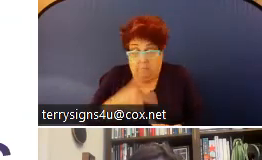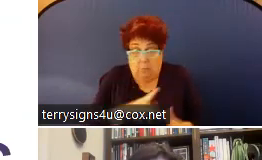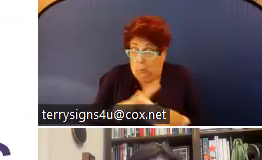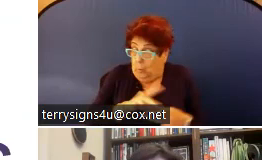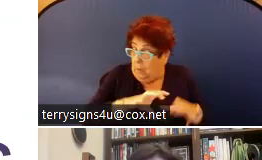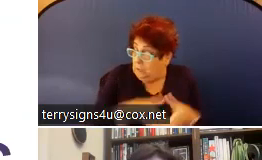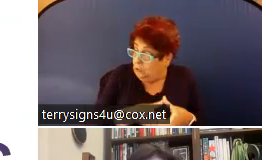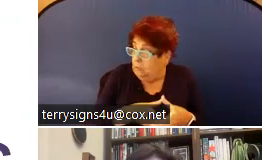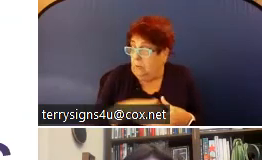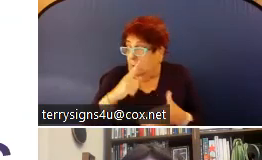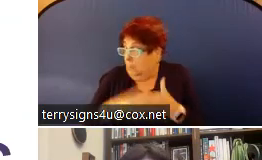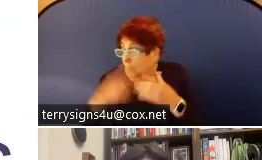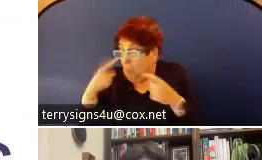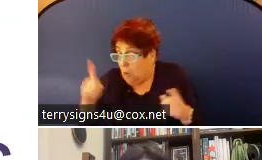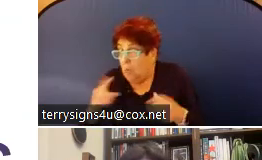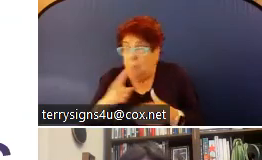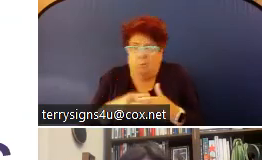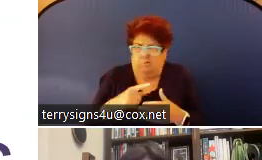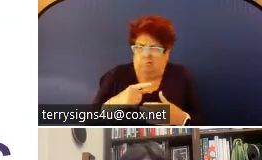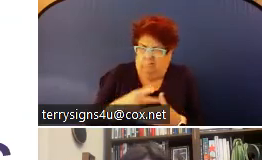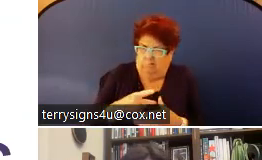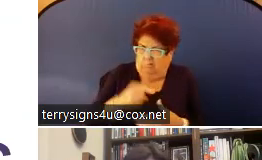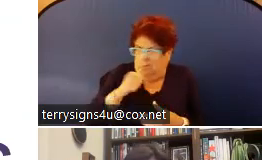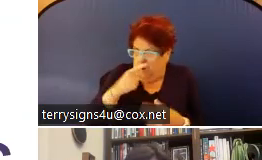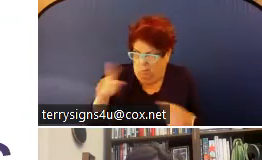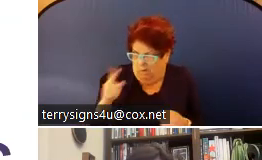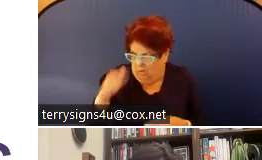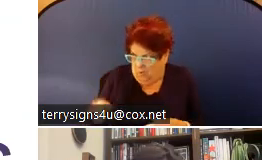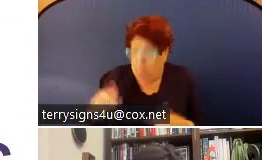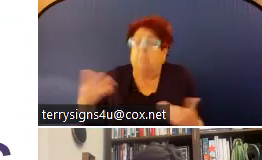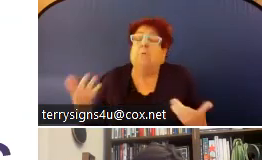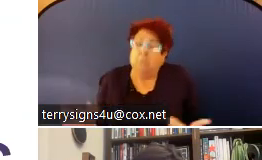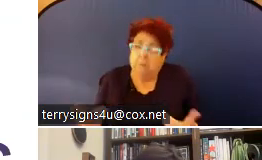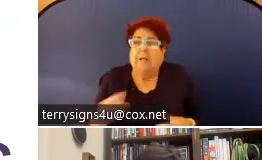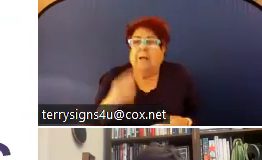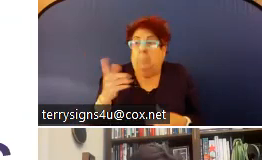We found that an important part of keeping the coalition together and moving as one